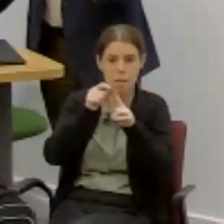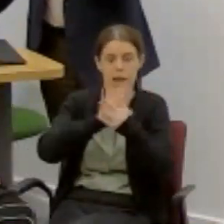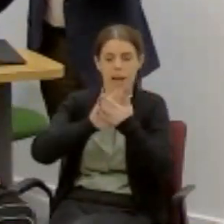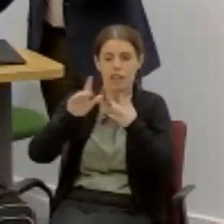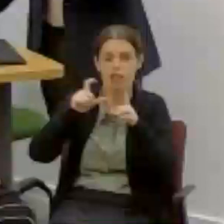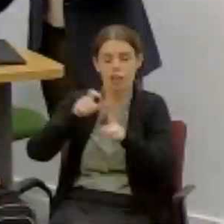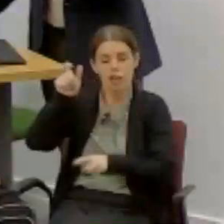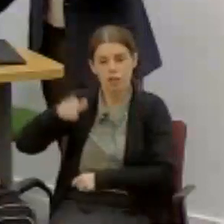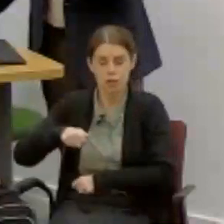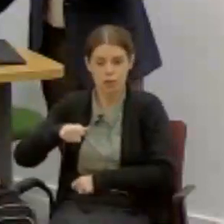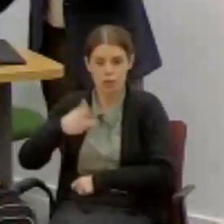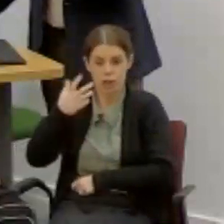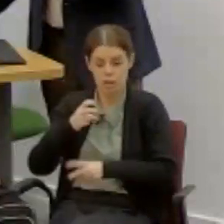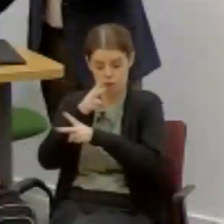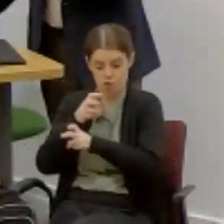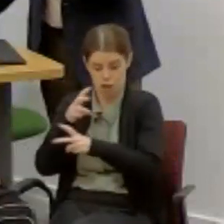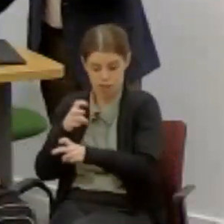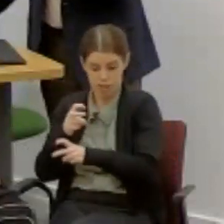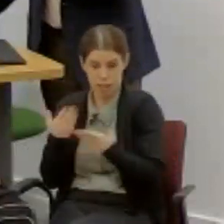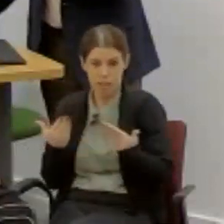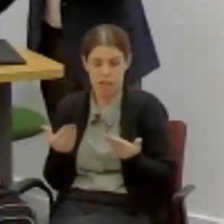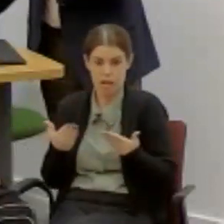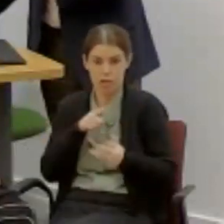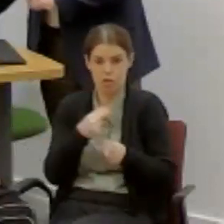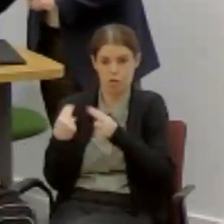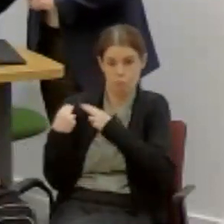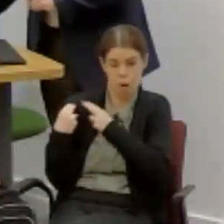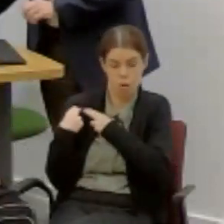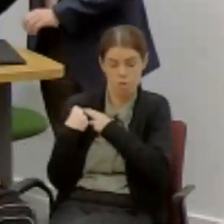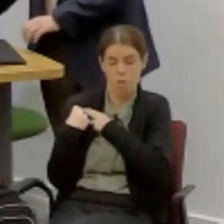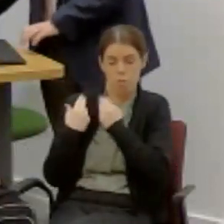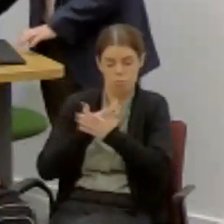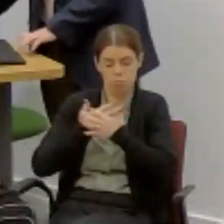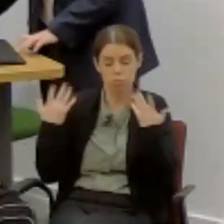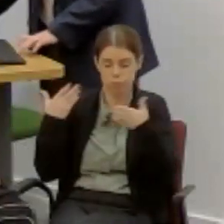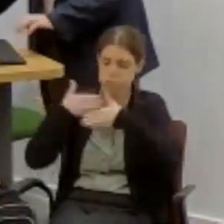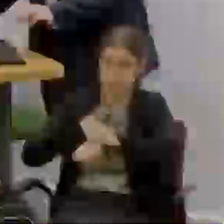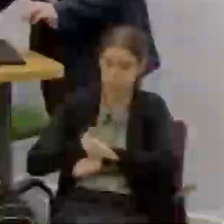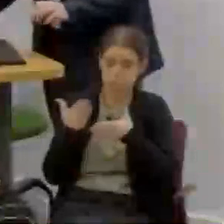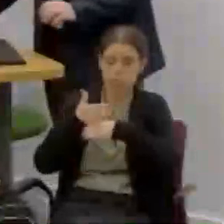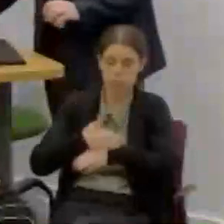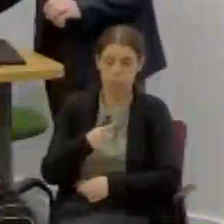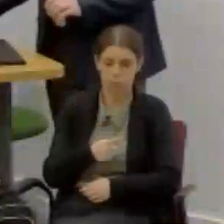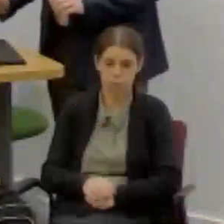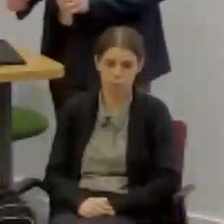There's a research fellow and responsible for a lot of the hard graft on this one.